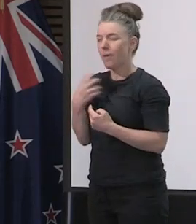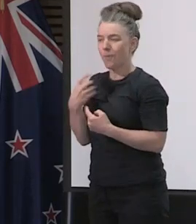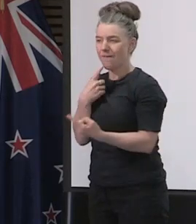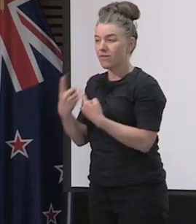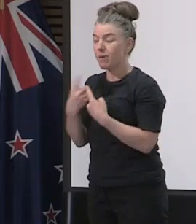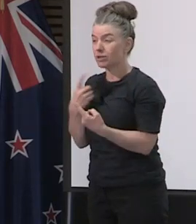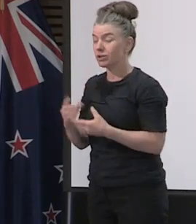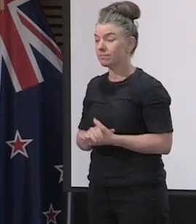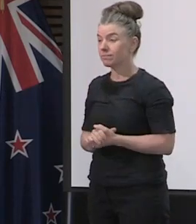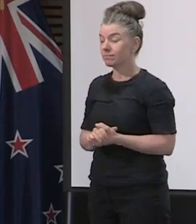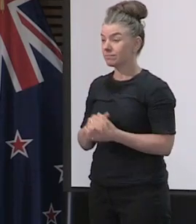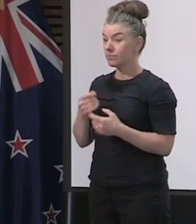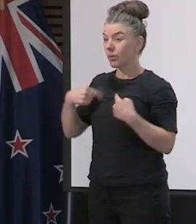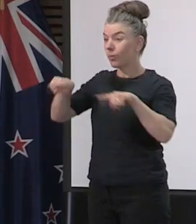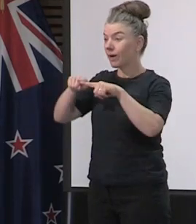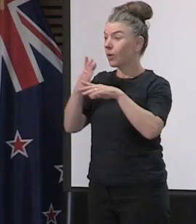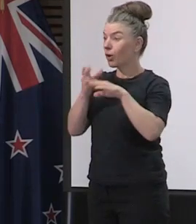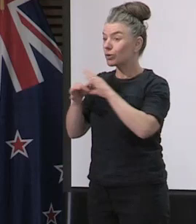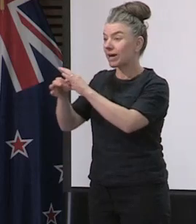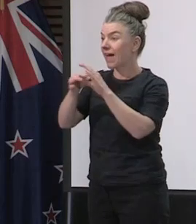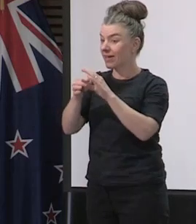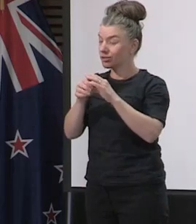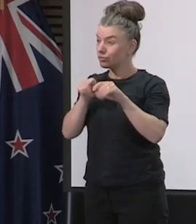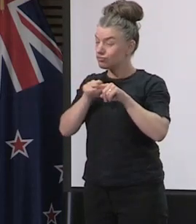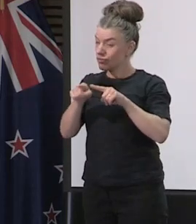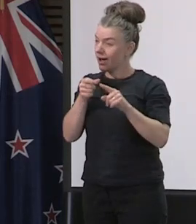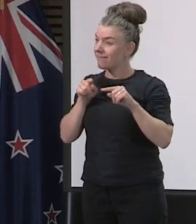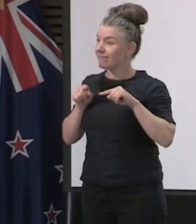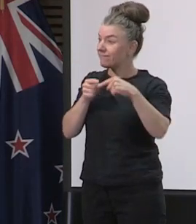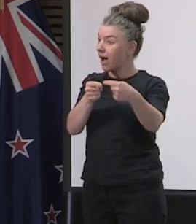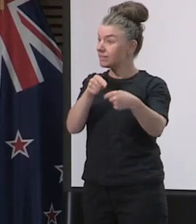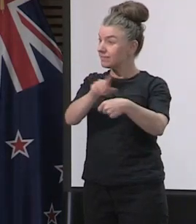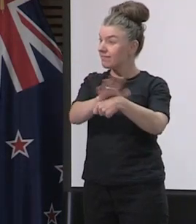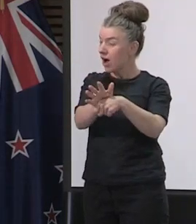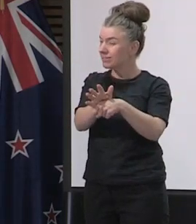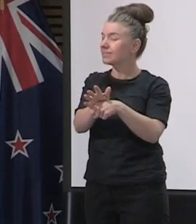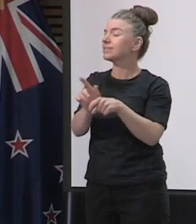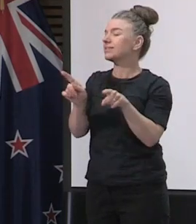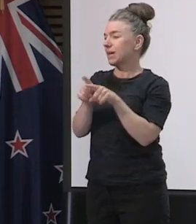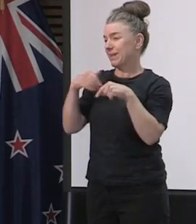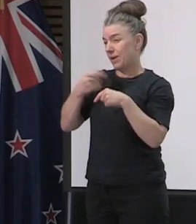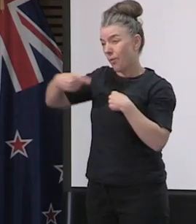will see how we will start to do that. But in the same way that we have fought the